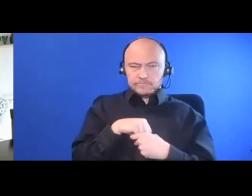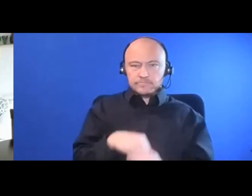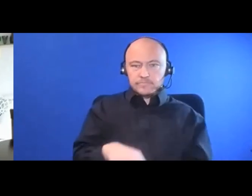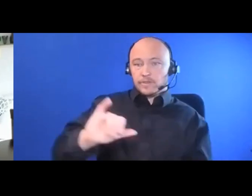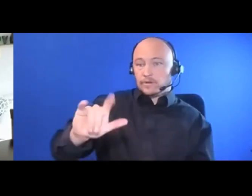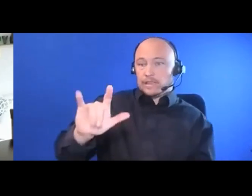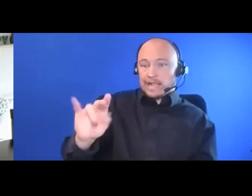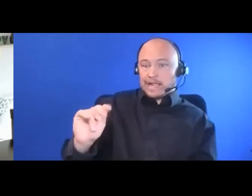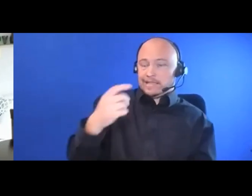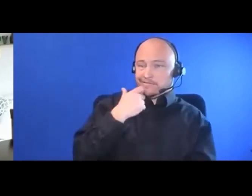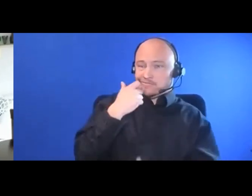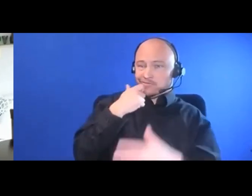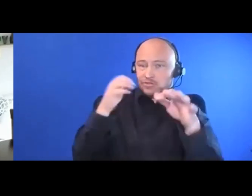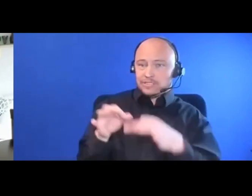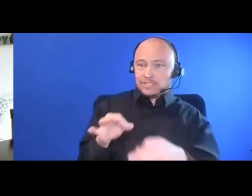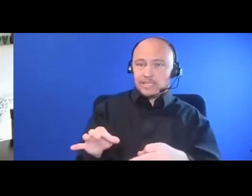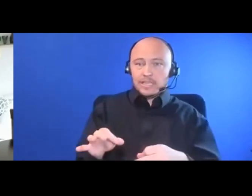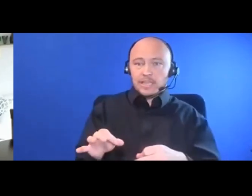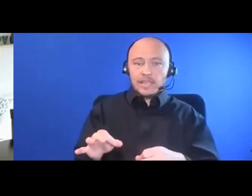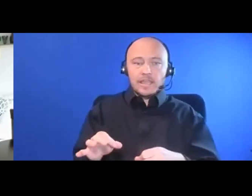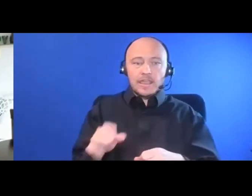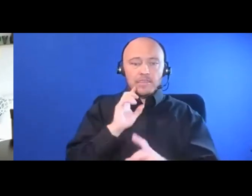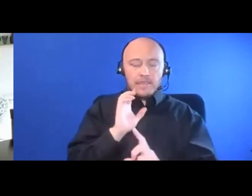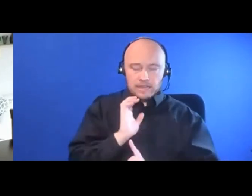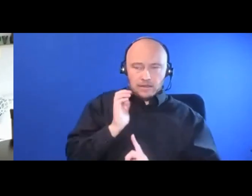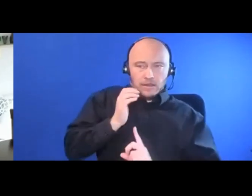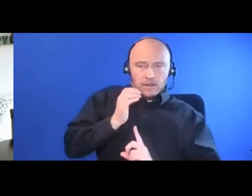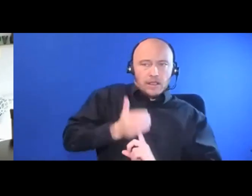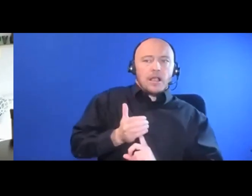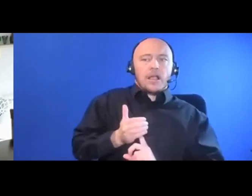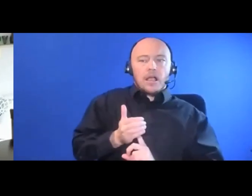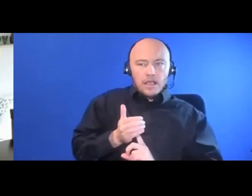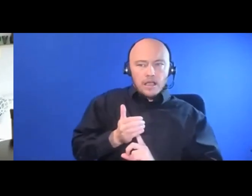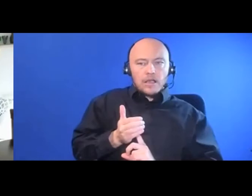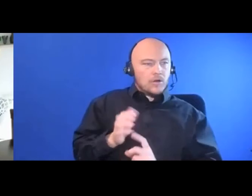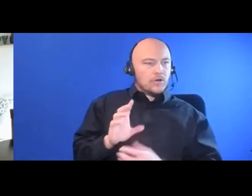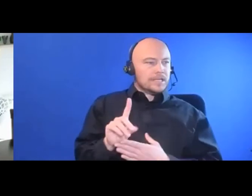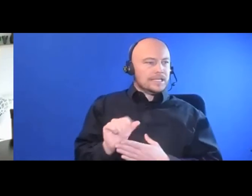is the simple erasure of disability from our society.